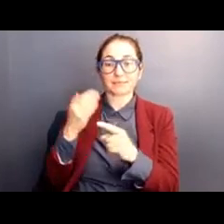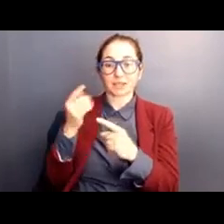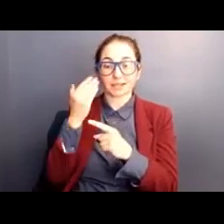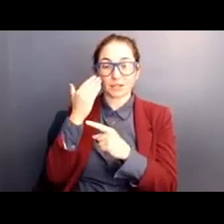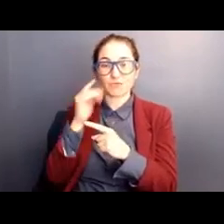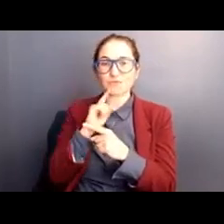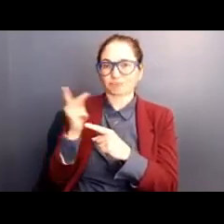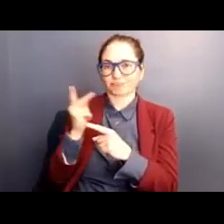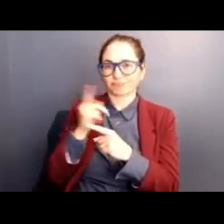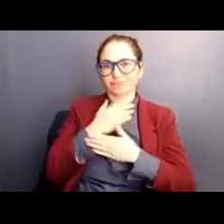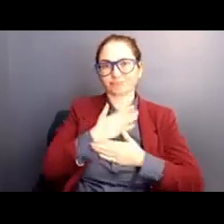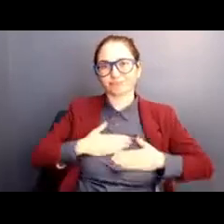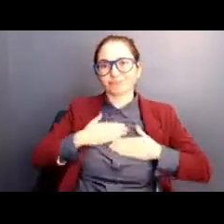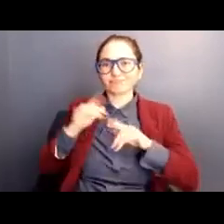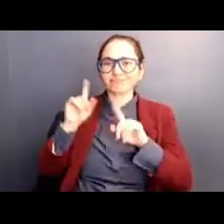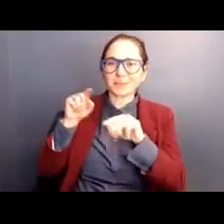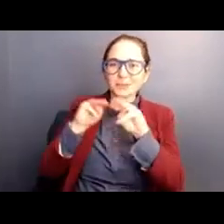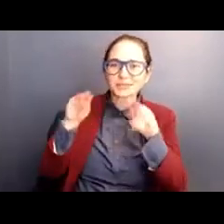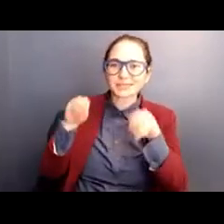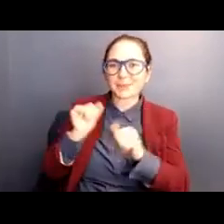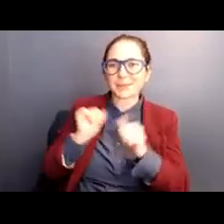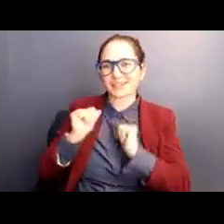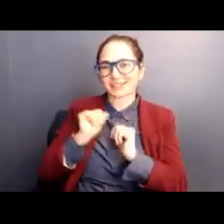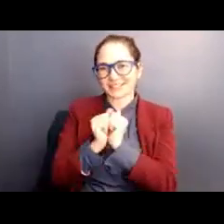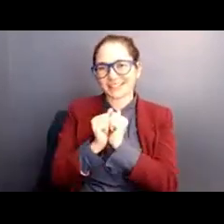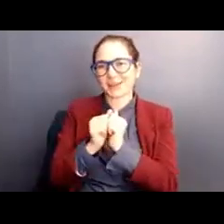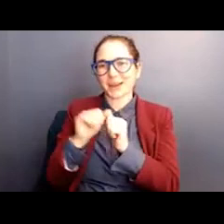together. So I chose today two photos from museums to share with